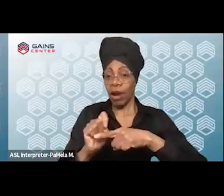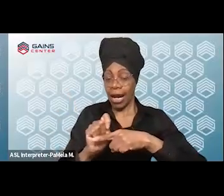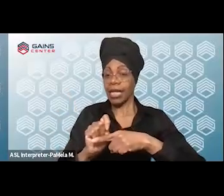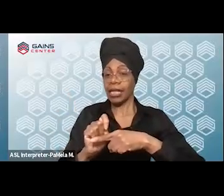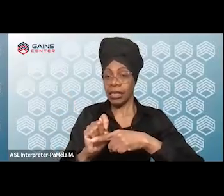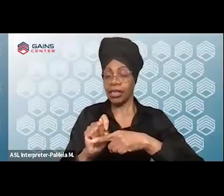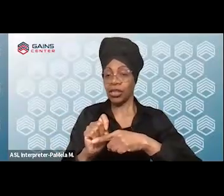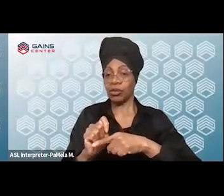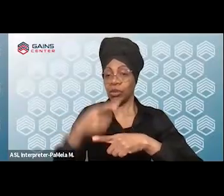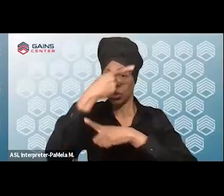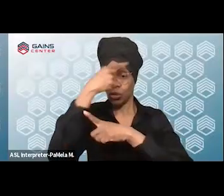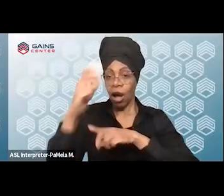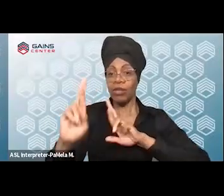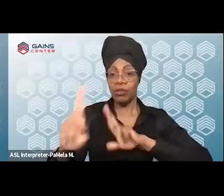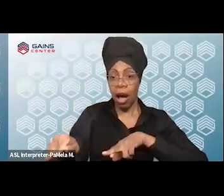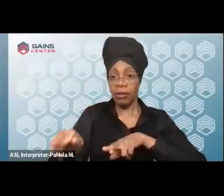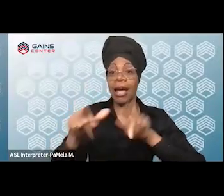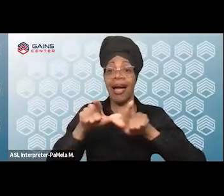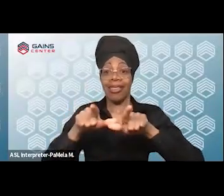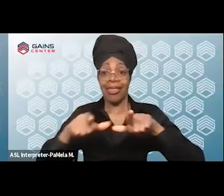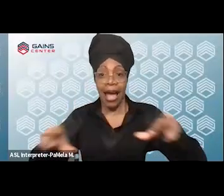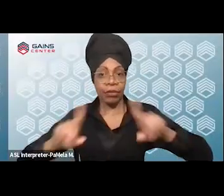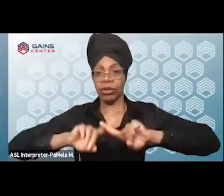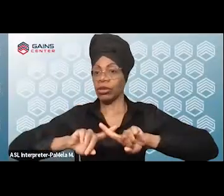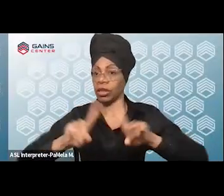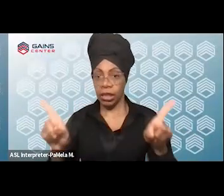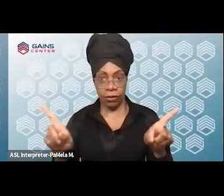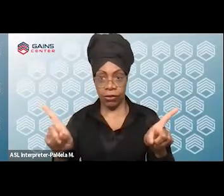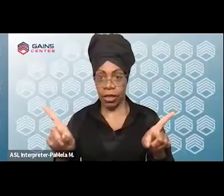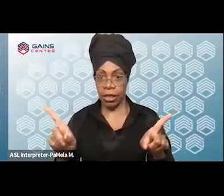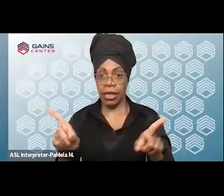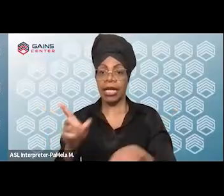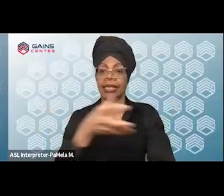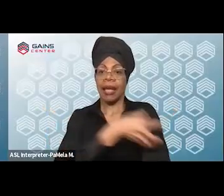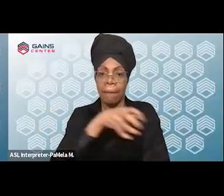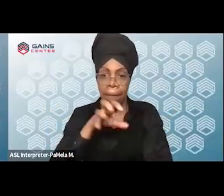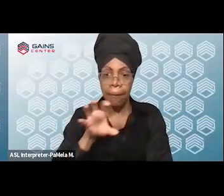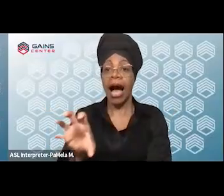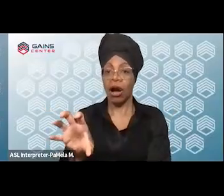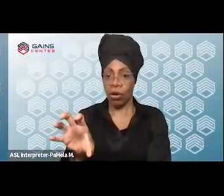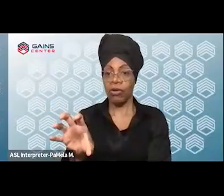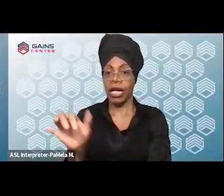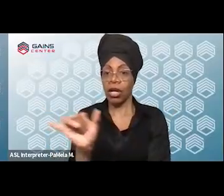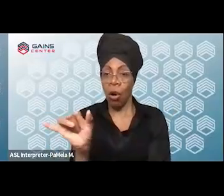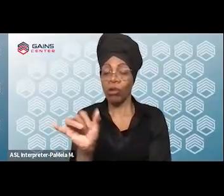The language is different. The language is empowering and encouraging and safe